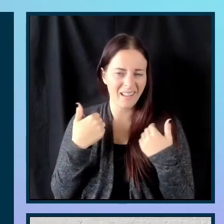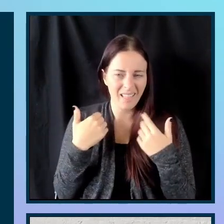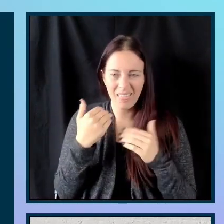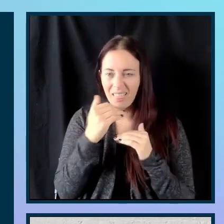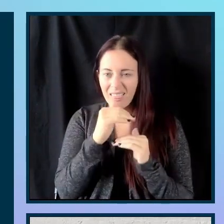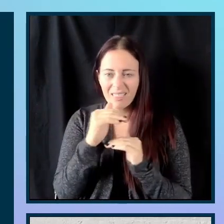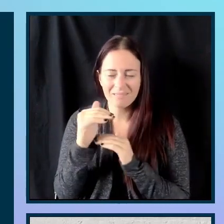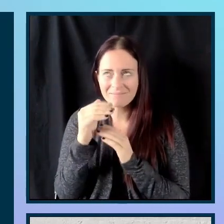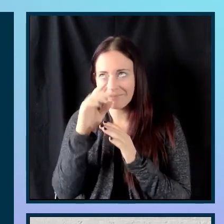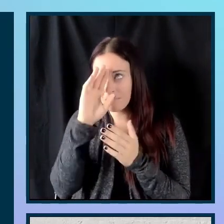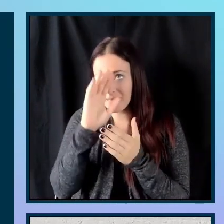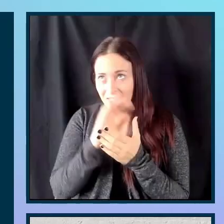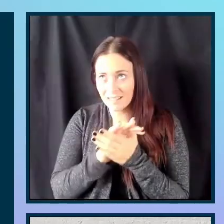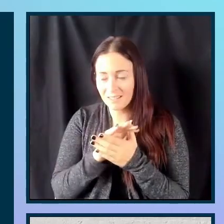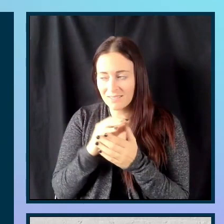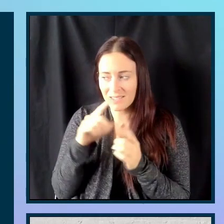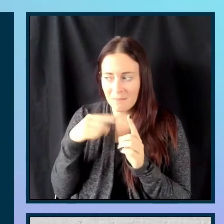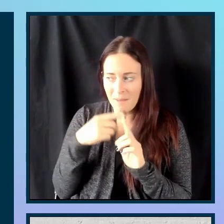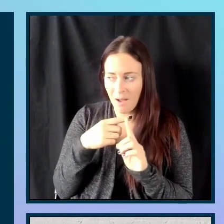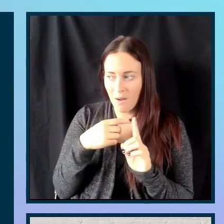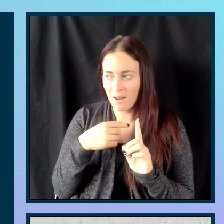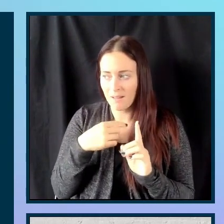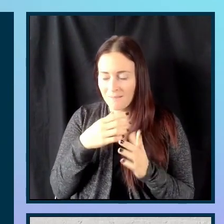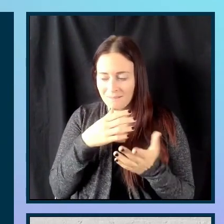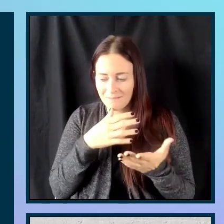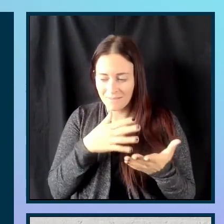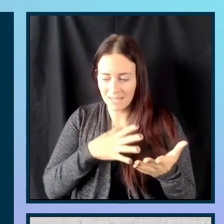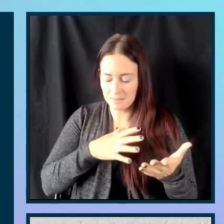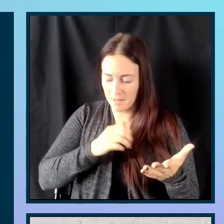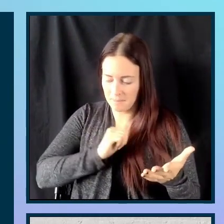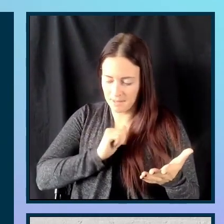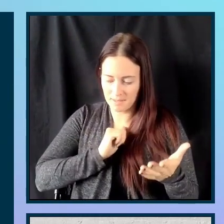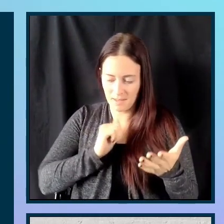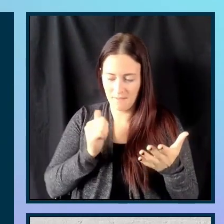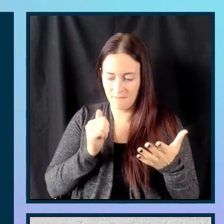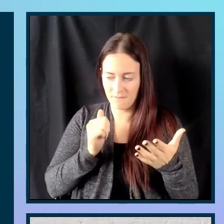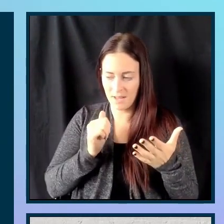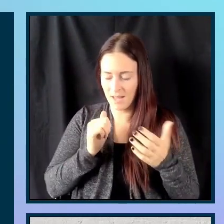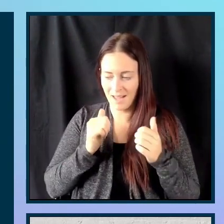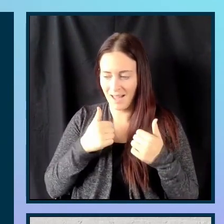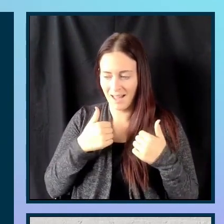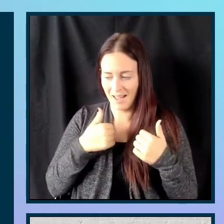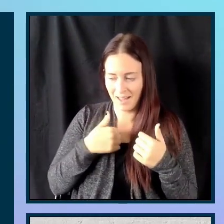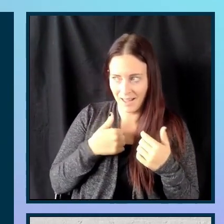around being a female, that were now affecting how big I allowed myself to be.